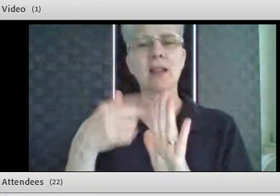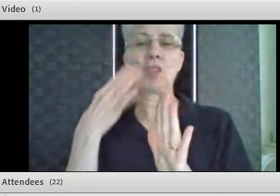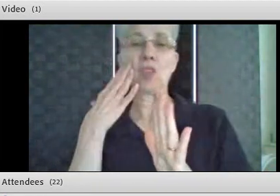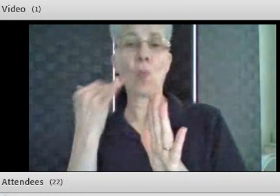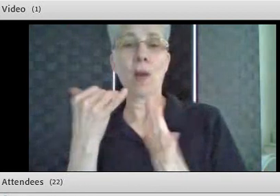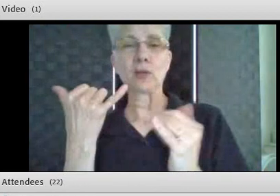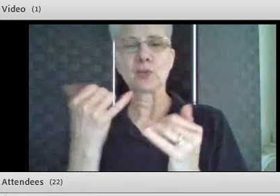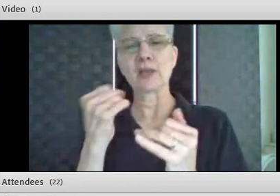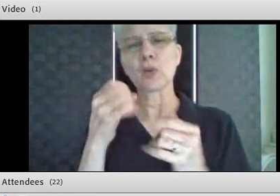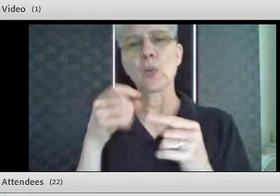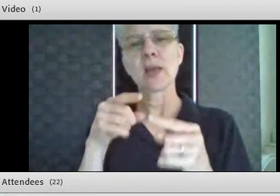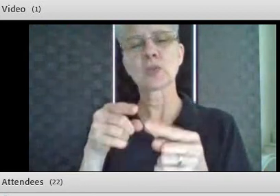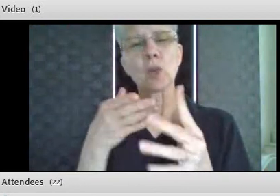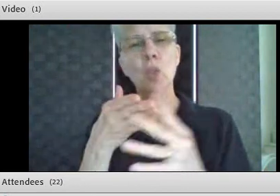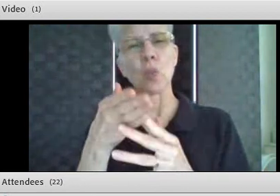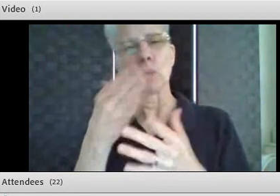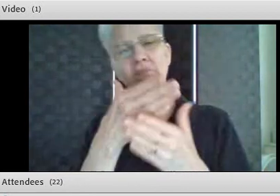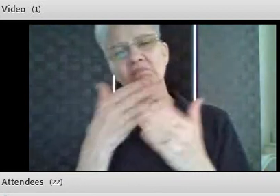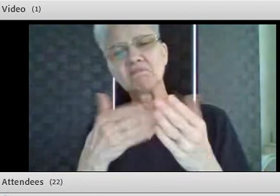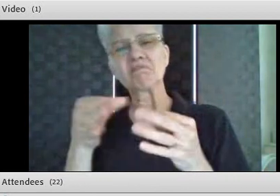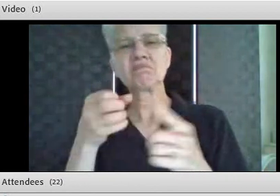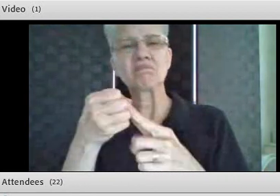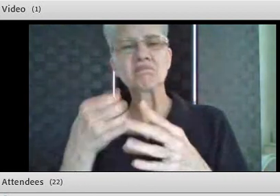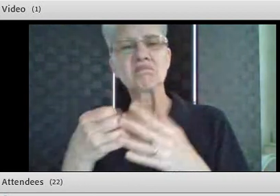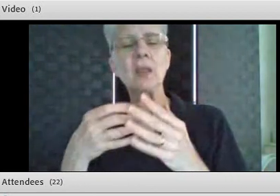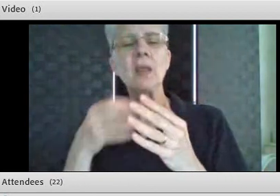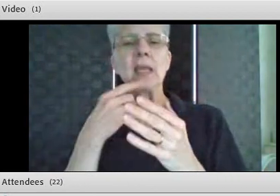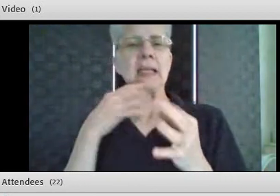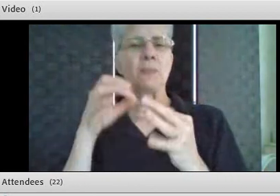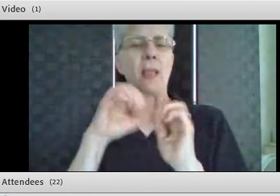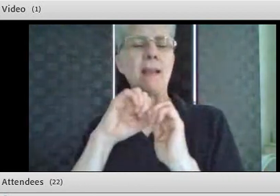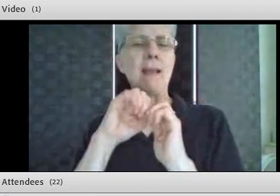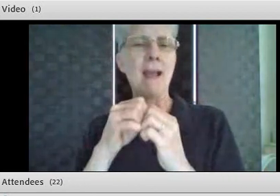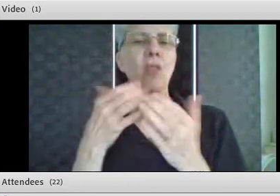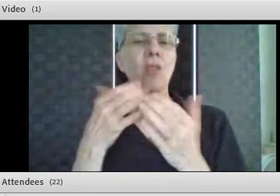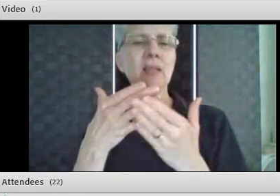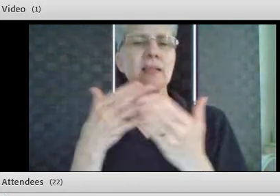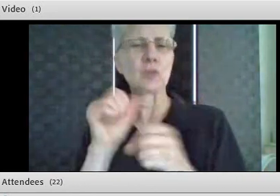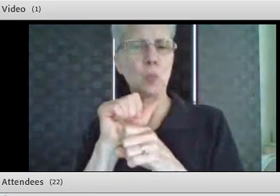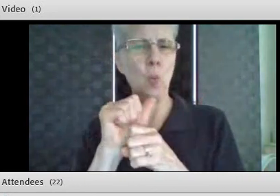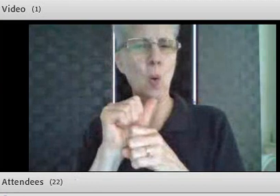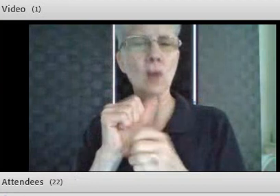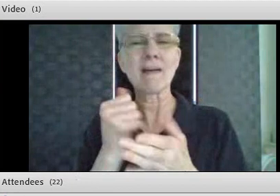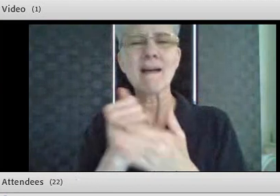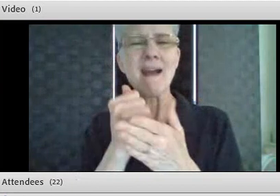so as we go through this, she'll be explaining how these, rather, why these things work, how this helps the brain,